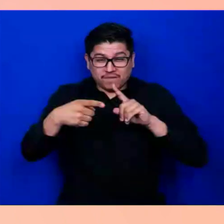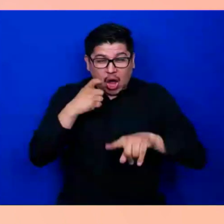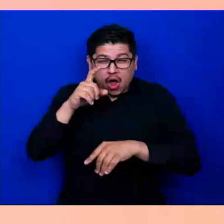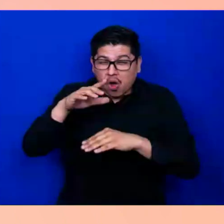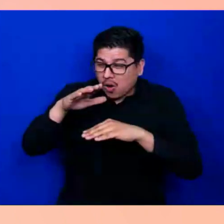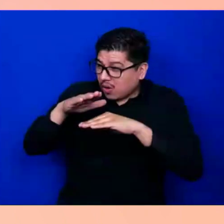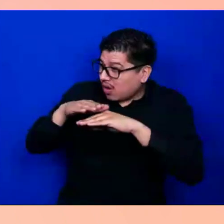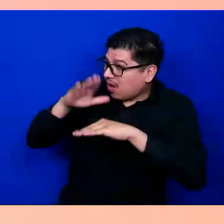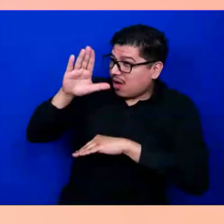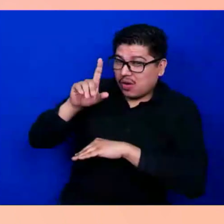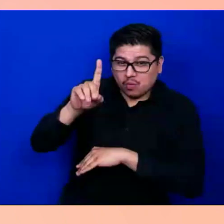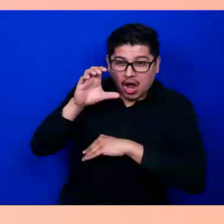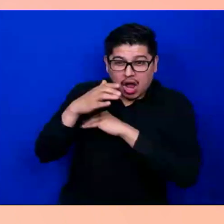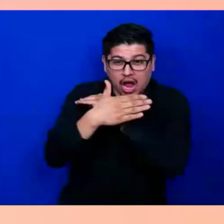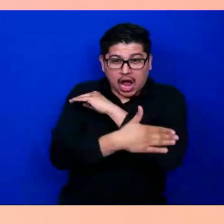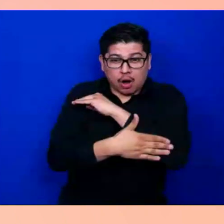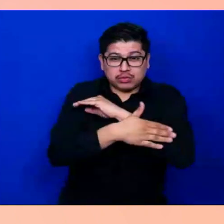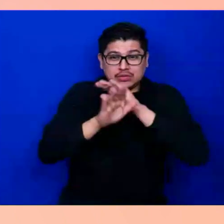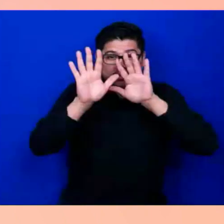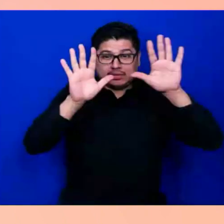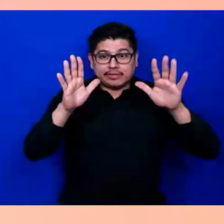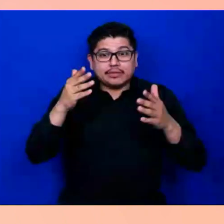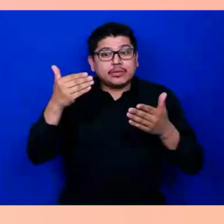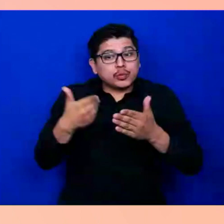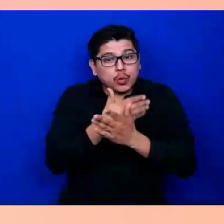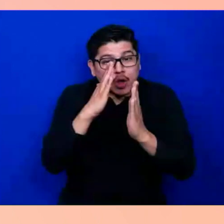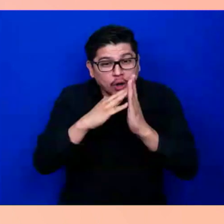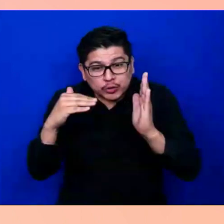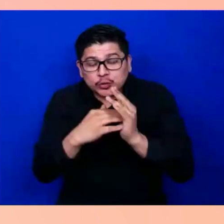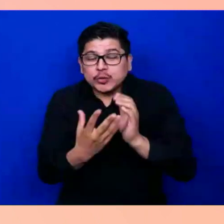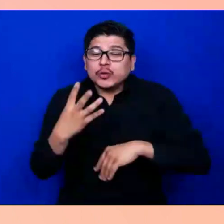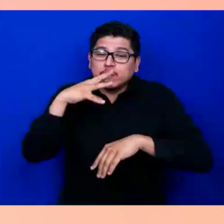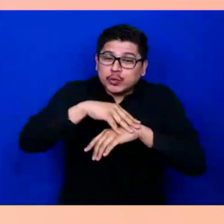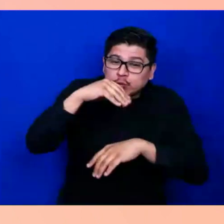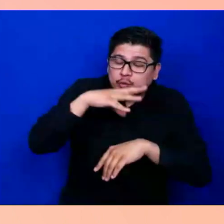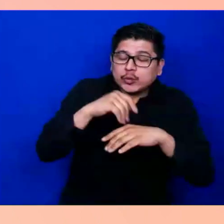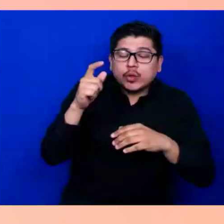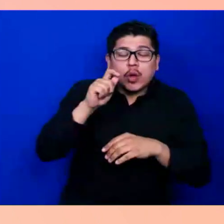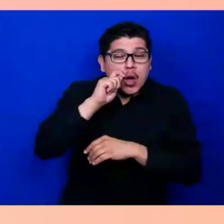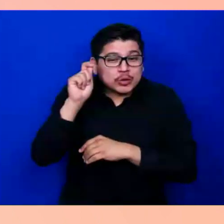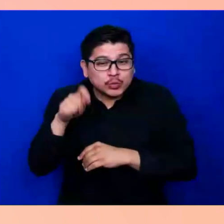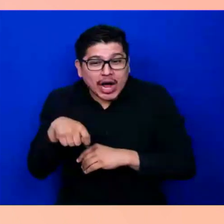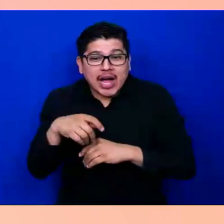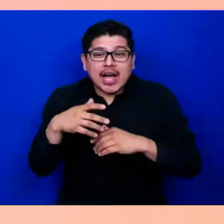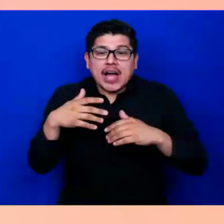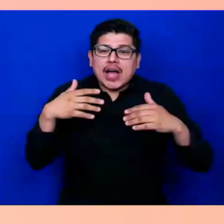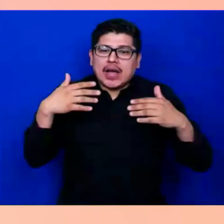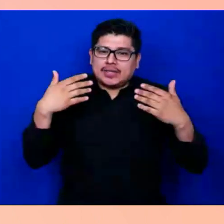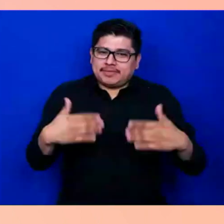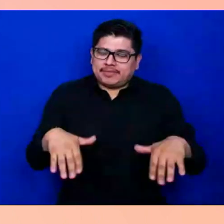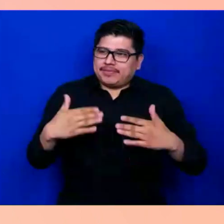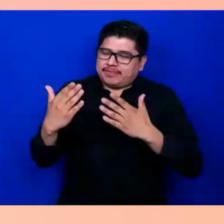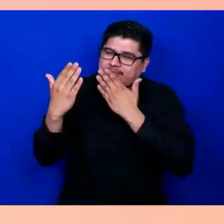Sweden, and the Ukraine. Thank you for spending your time with us today.